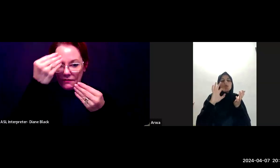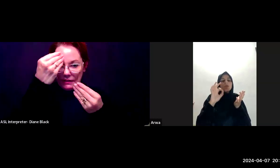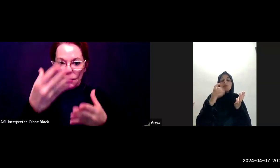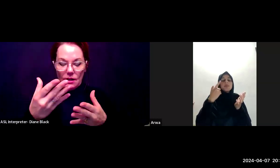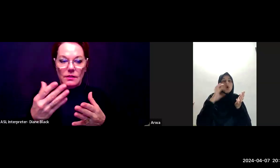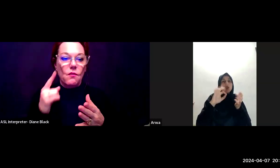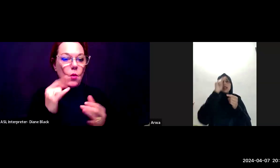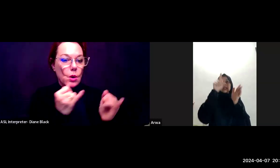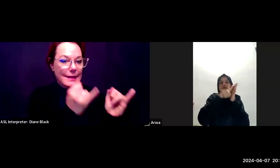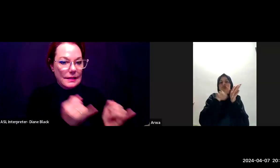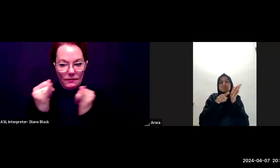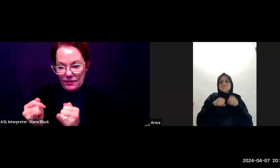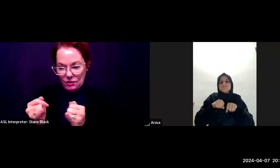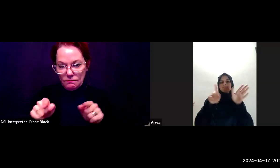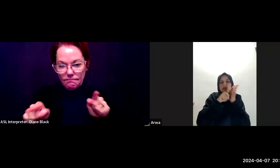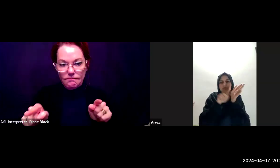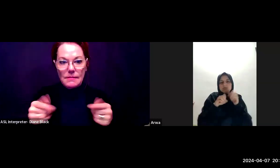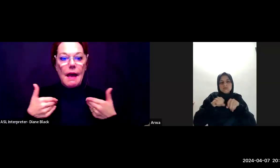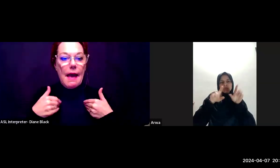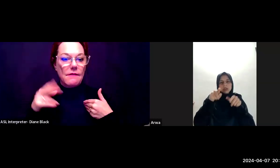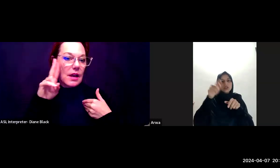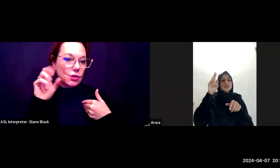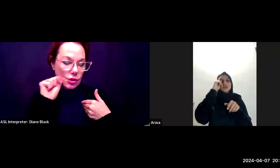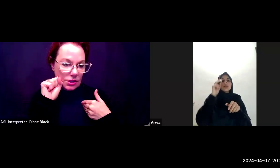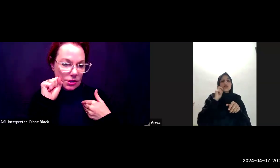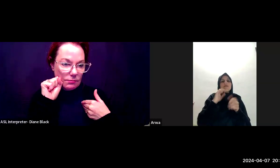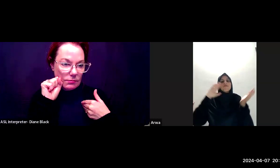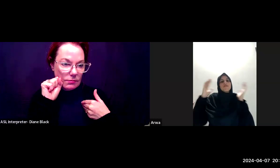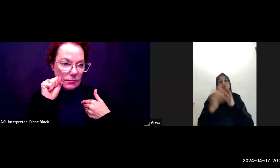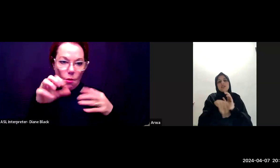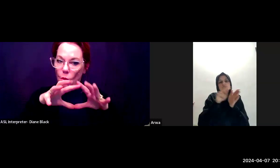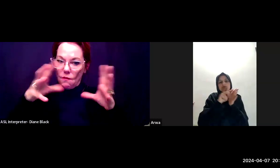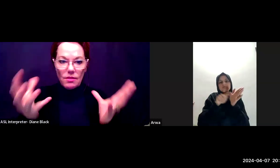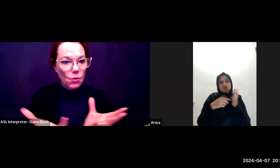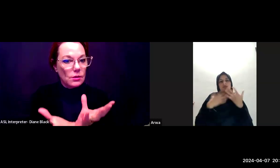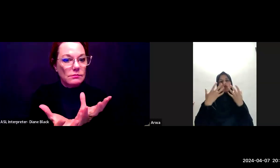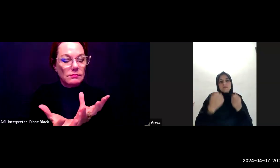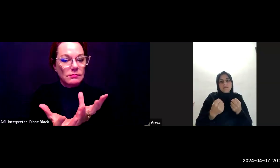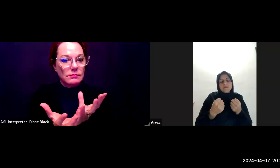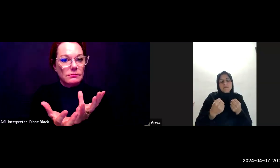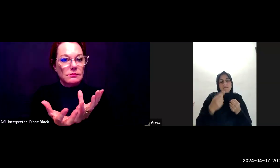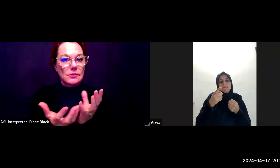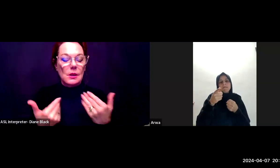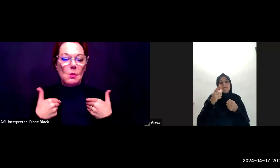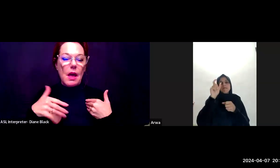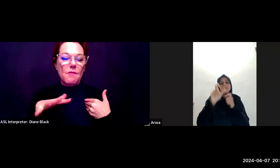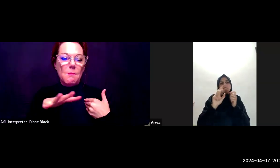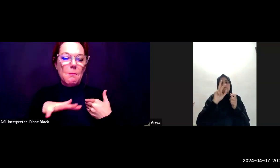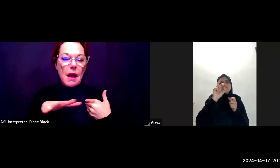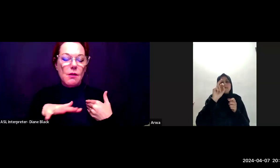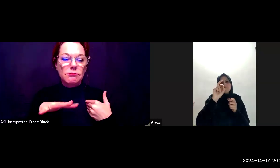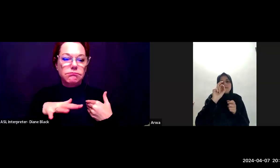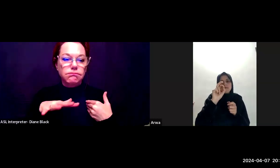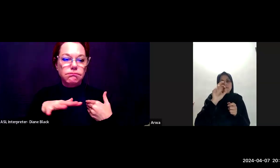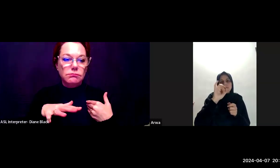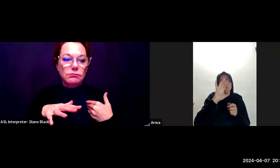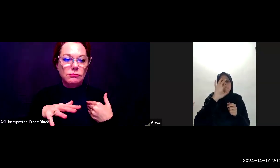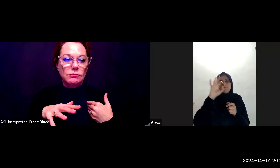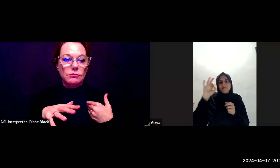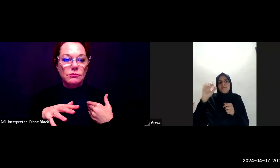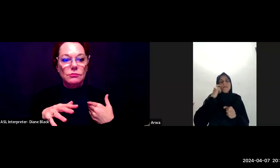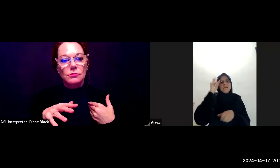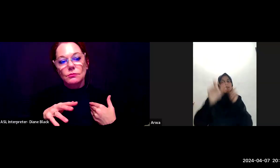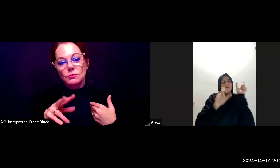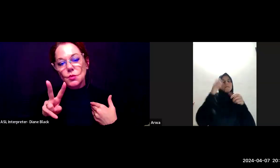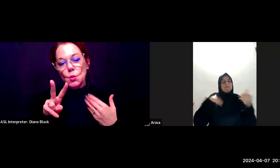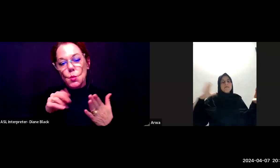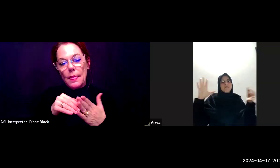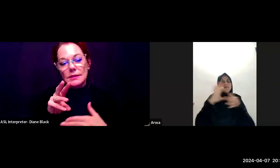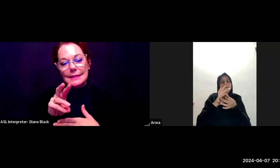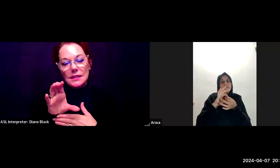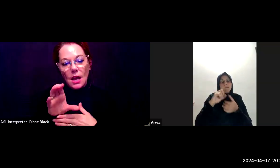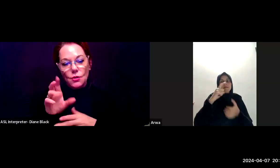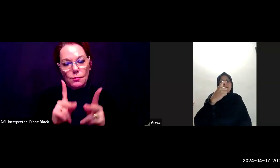who have Usher syndrome worldwide. we have about uh 2600 people in it right now from 74 countries.